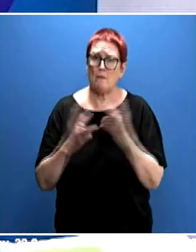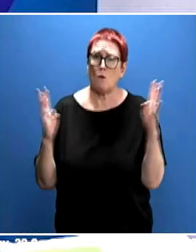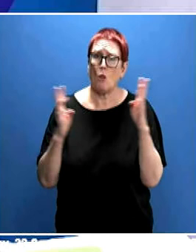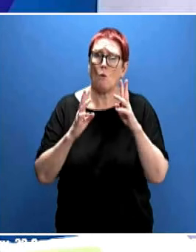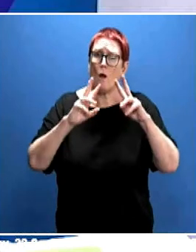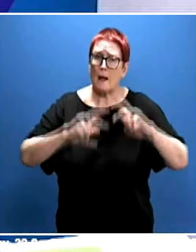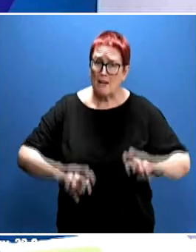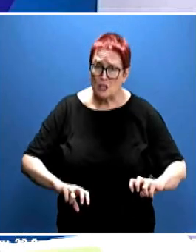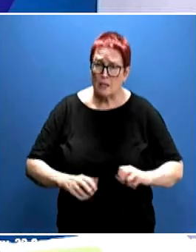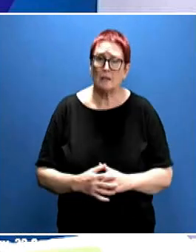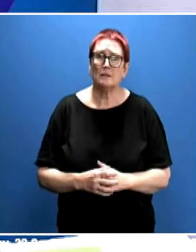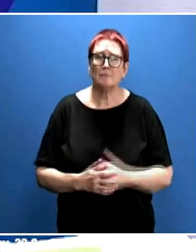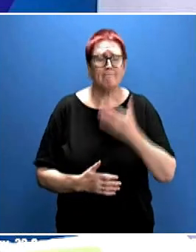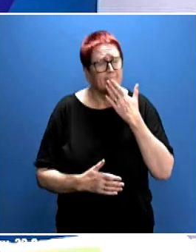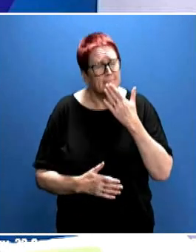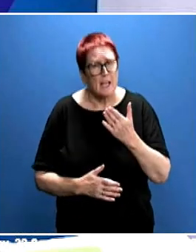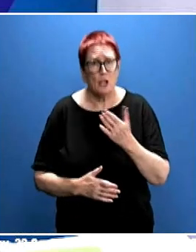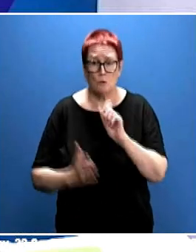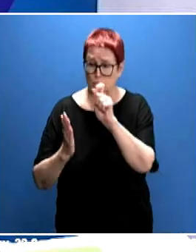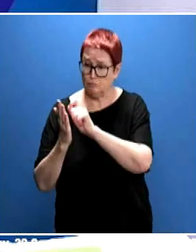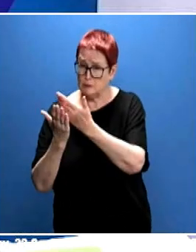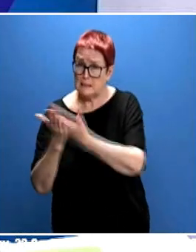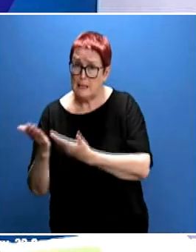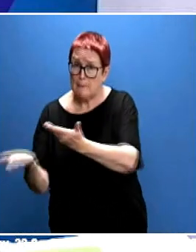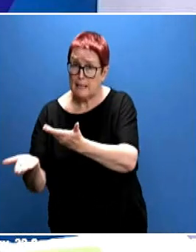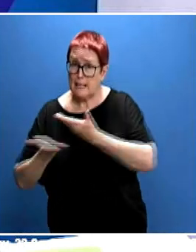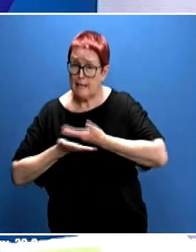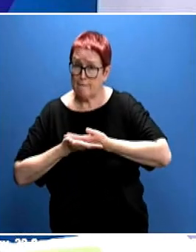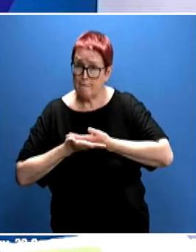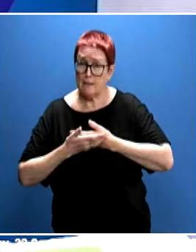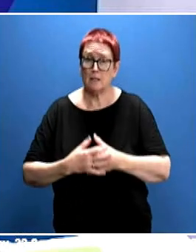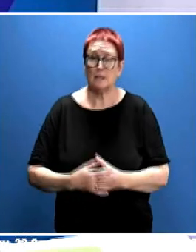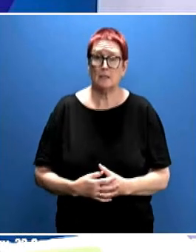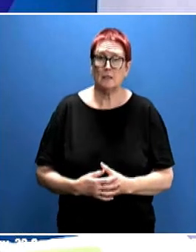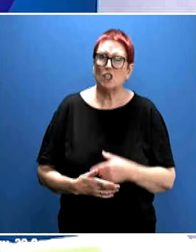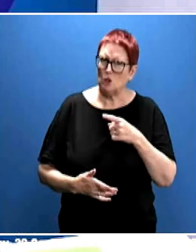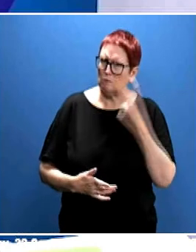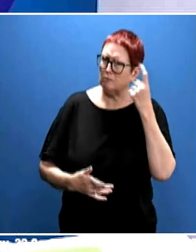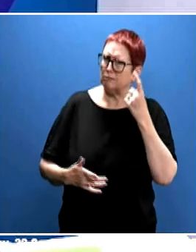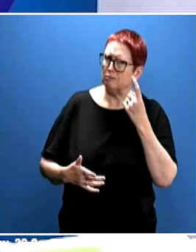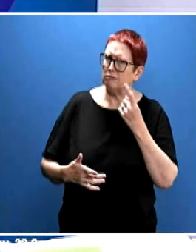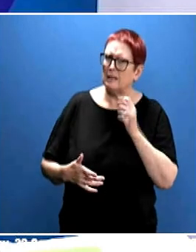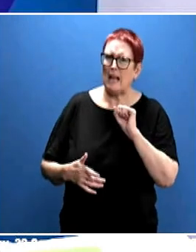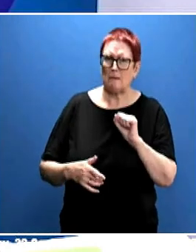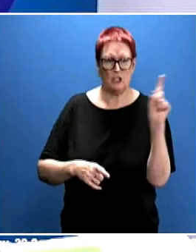We appreciate both the written statements that you have provided, the thought that has gone into them, and the oral evidence that you have given